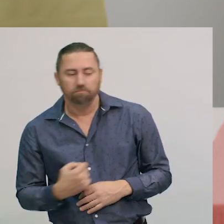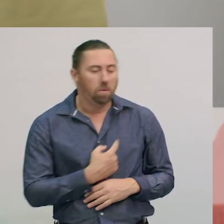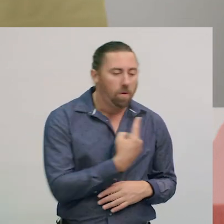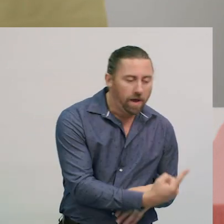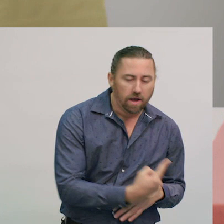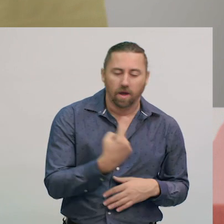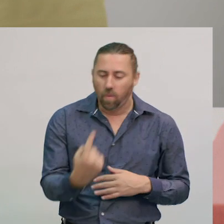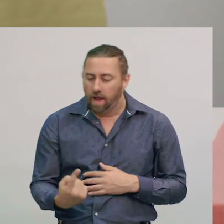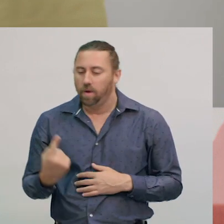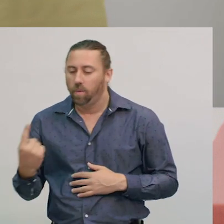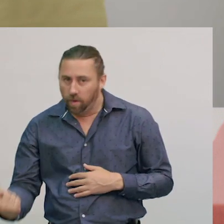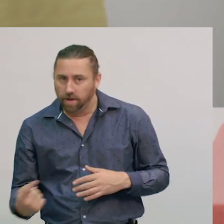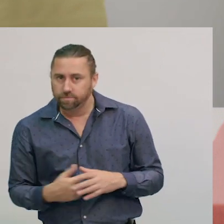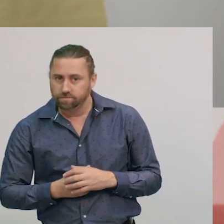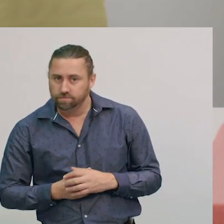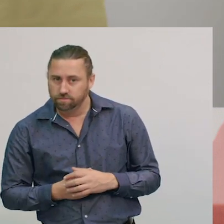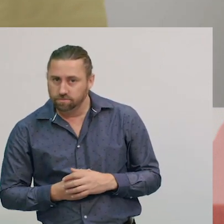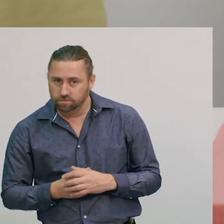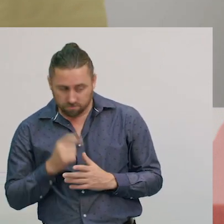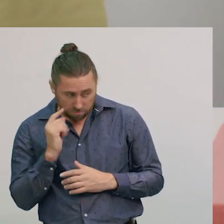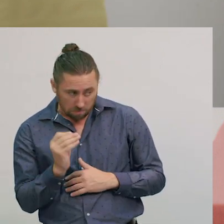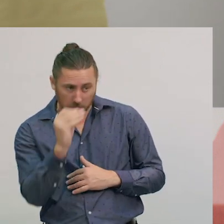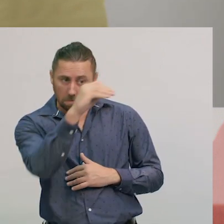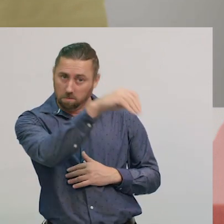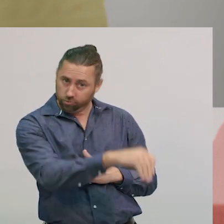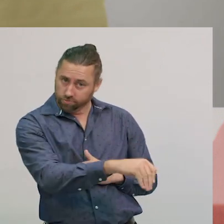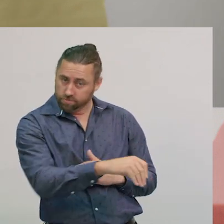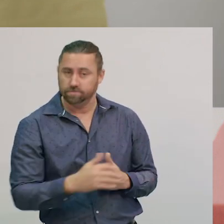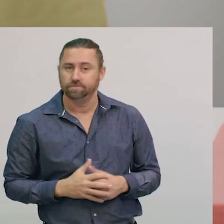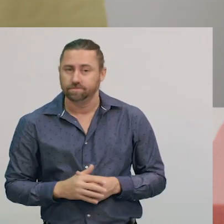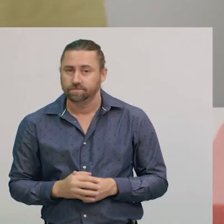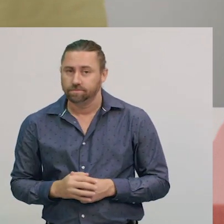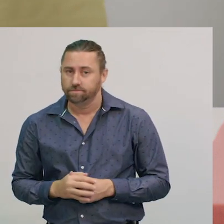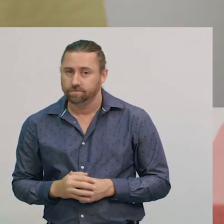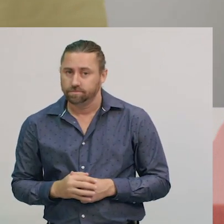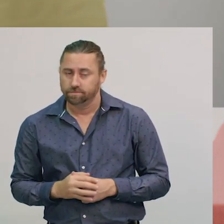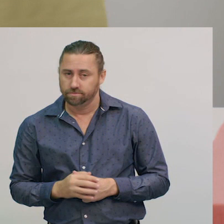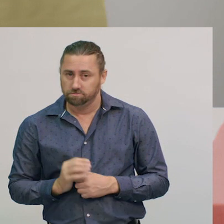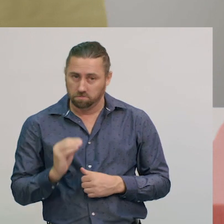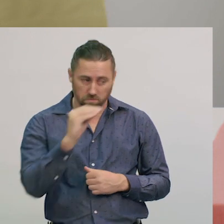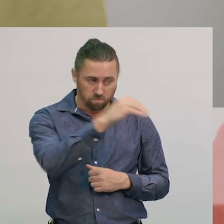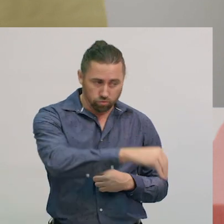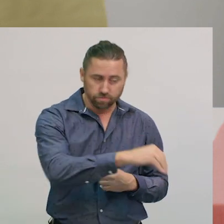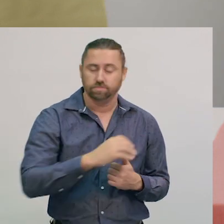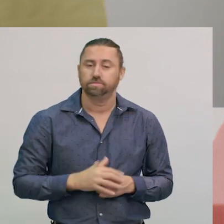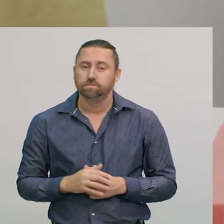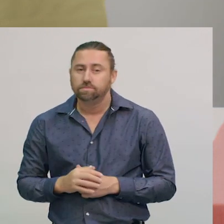This pen goes into the first container. This pen goes into the next container.